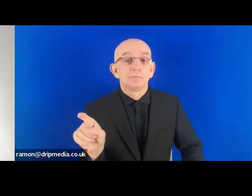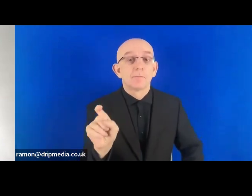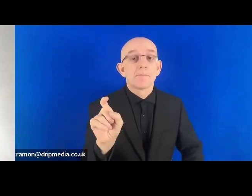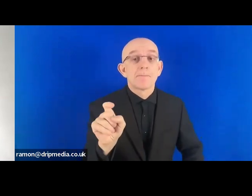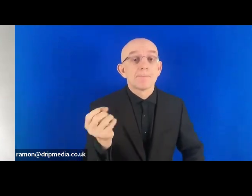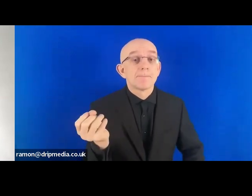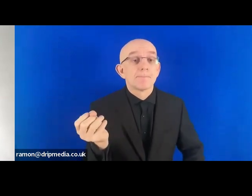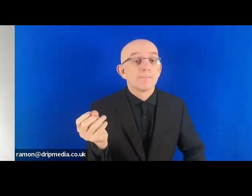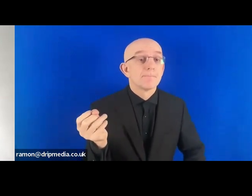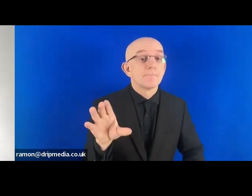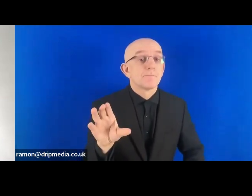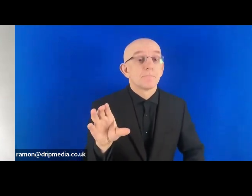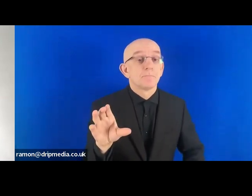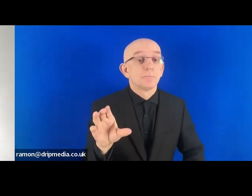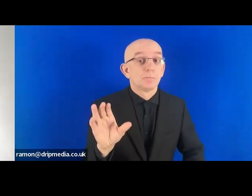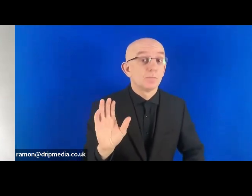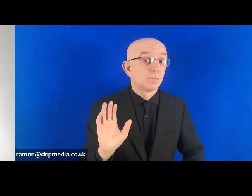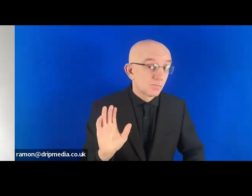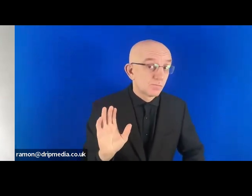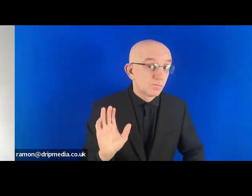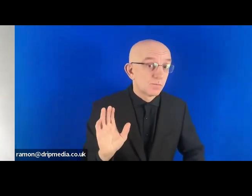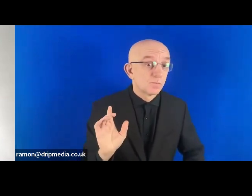Okay. Yeah.